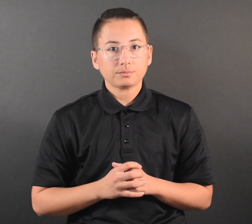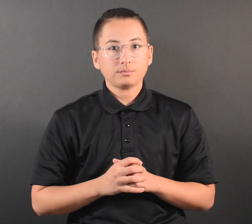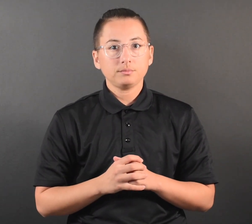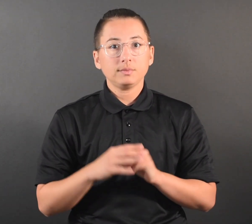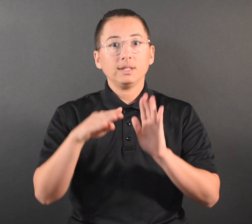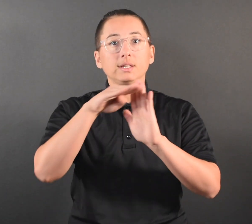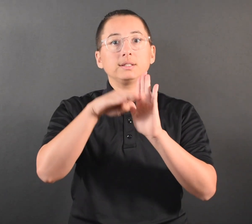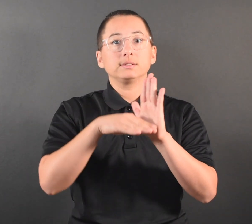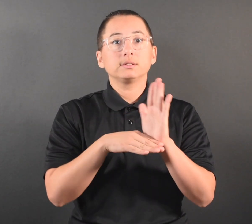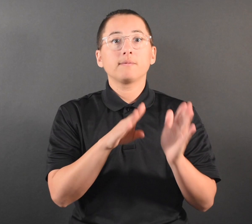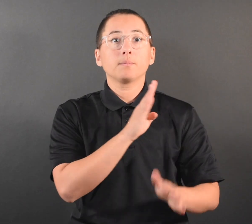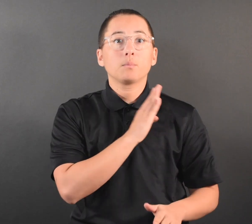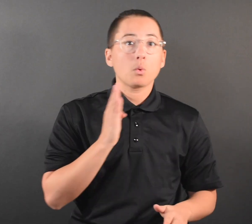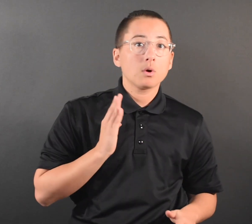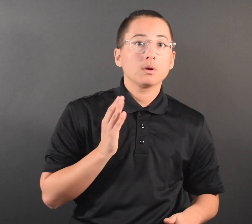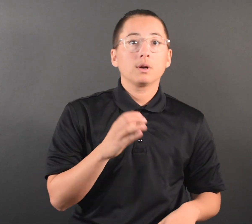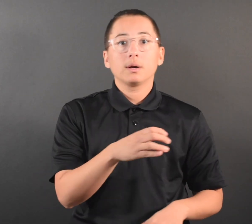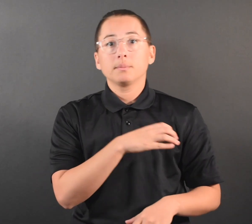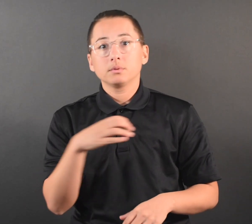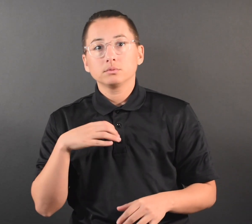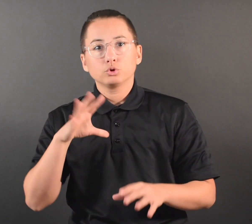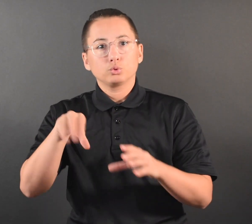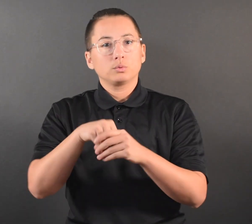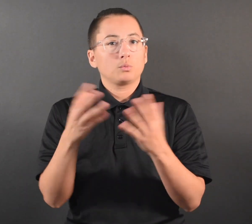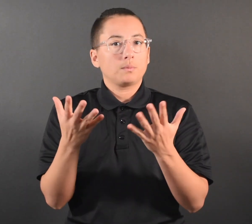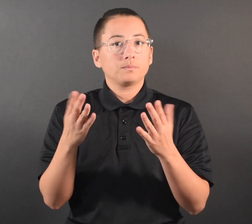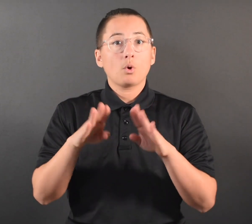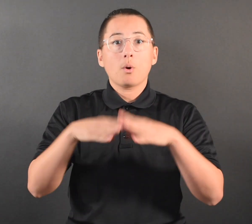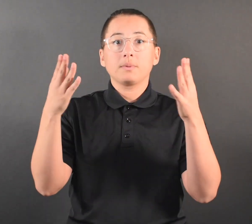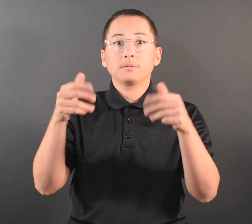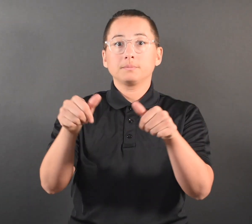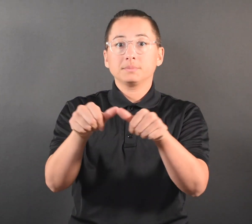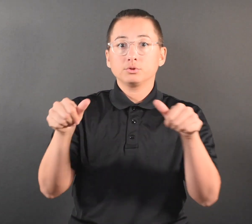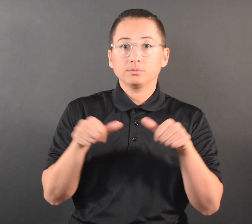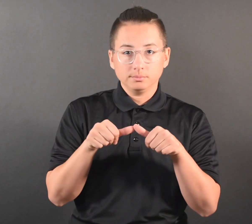A list of boards and commissions, including open positions, can be found on theMinnesota